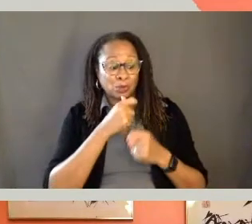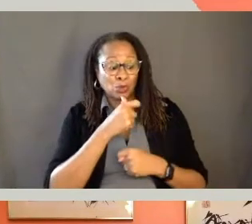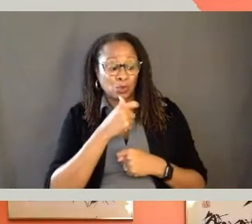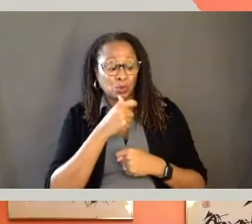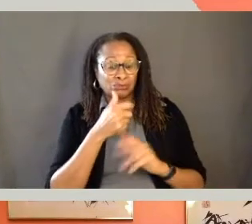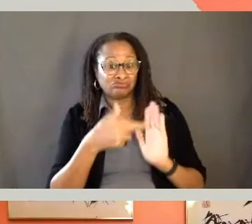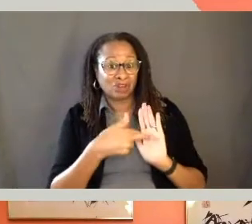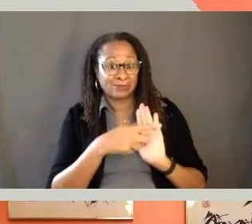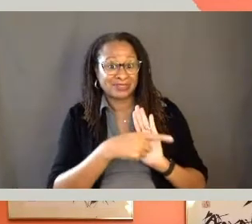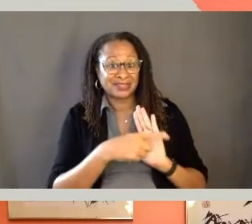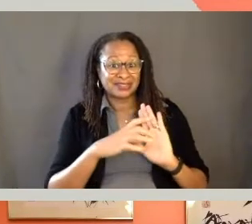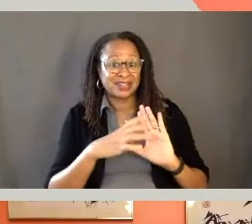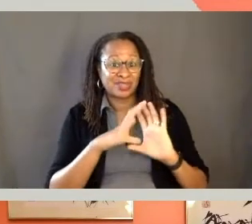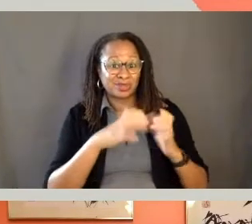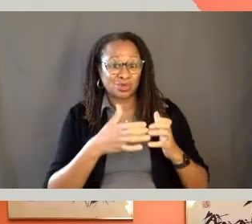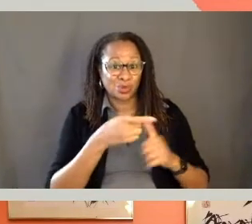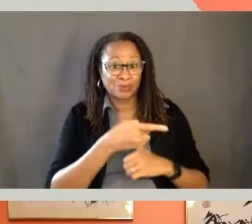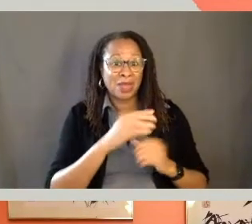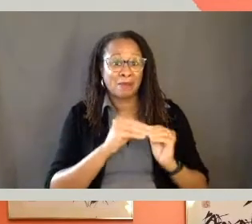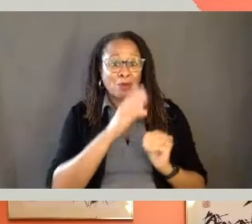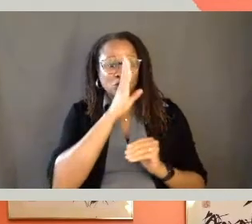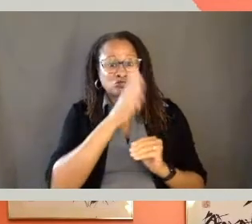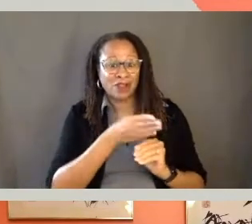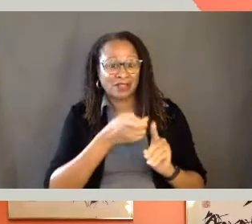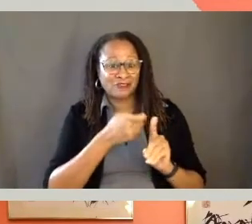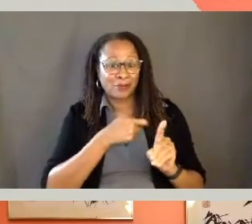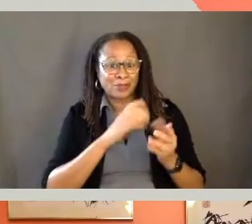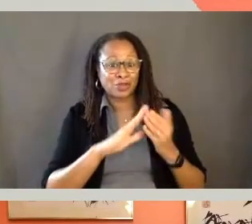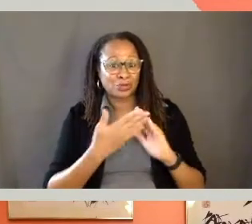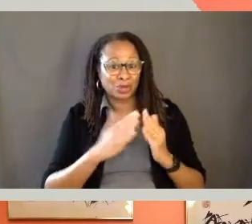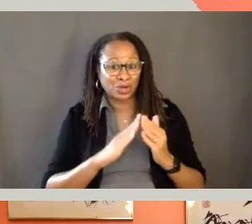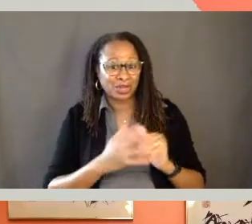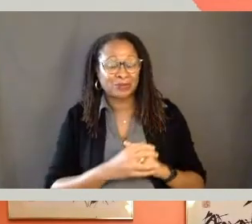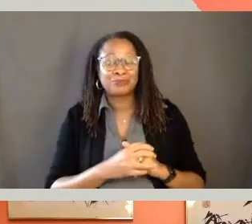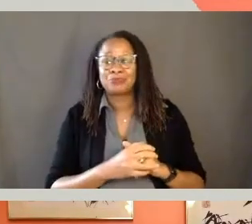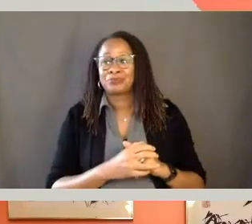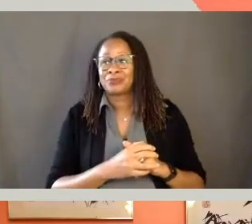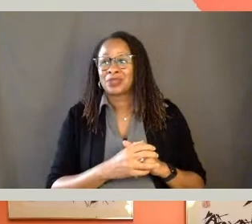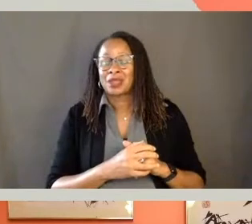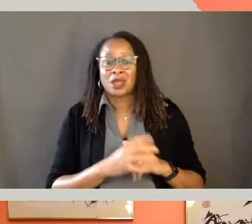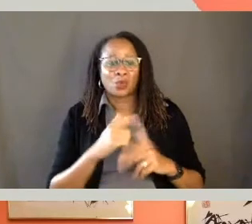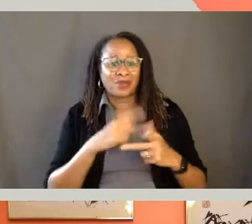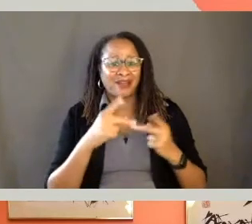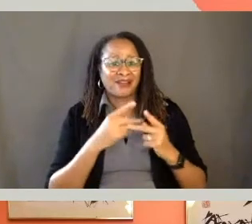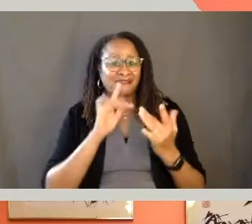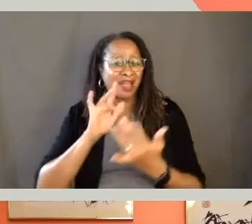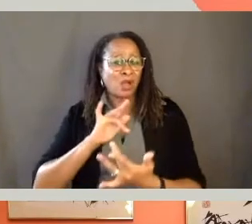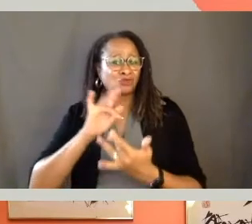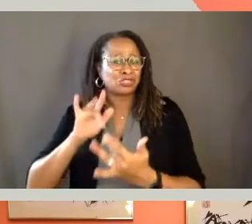you know, who maybe is more directly from the community? What kind of outreach are you doing?